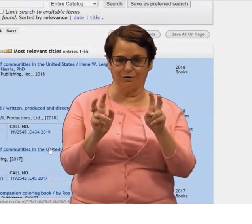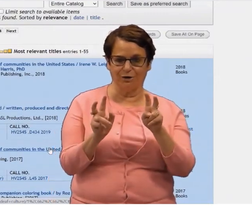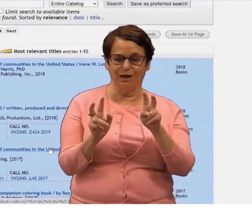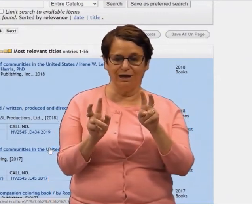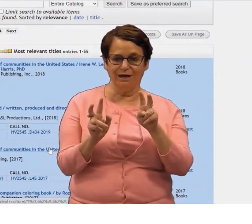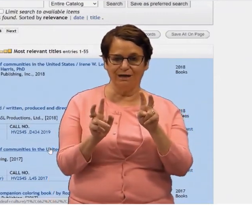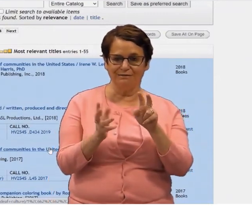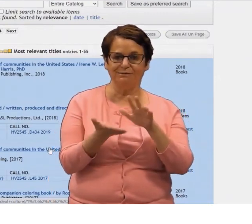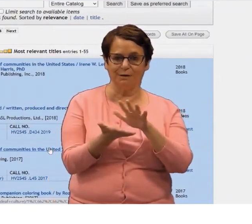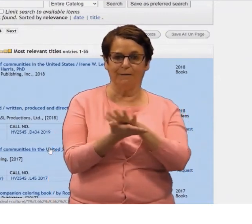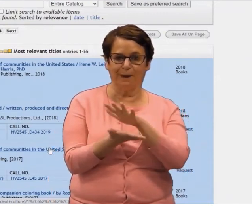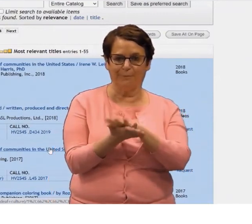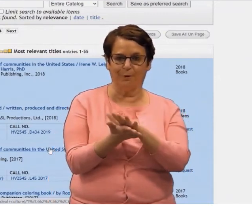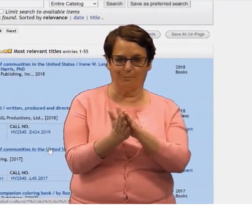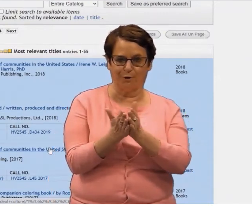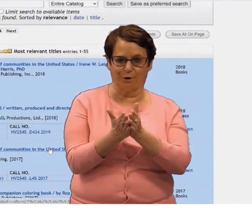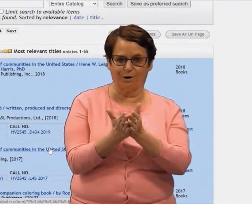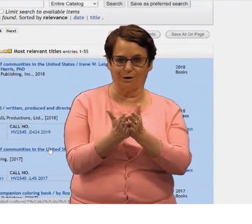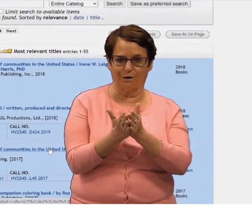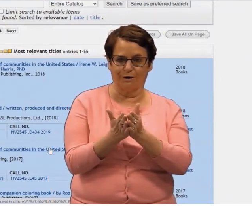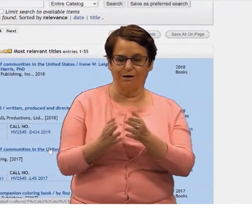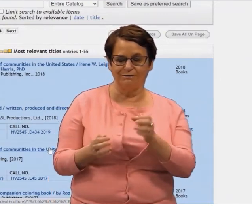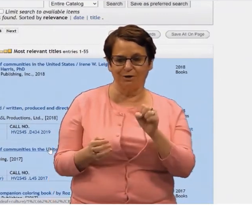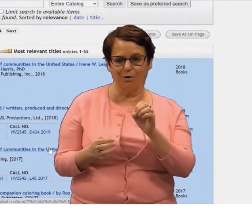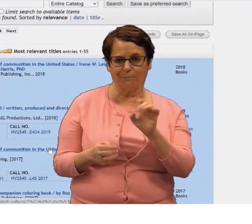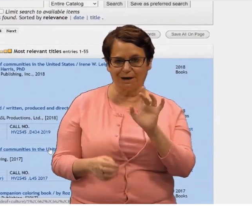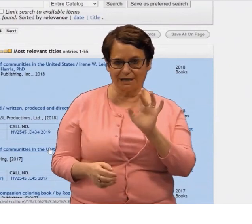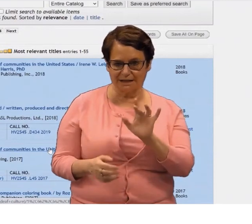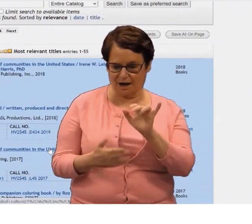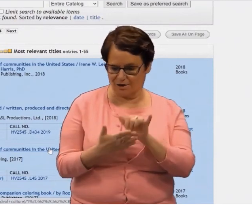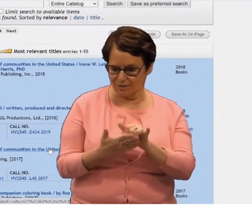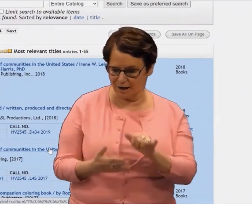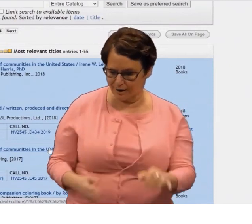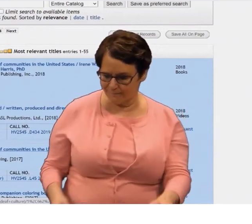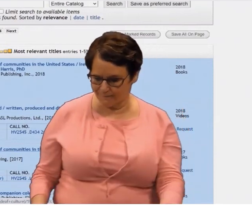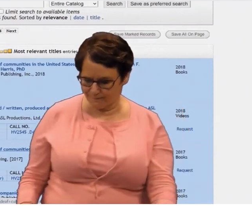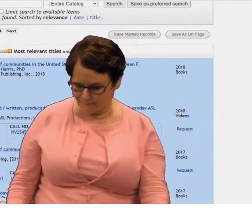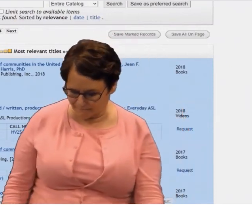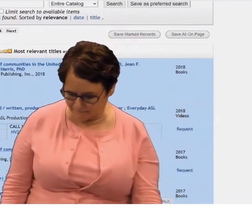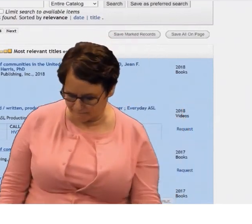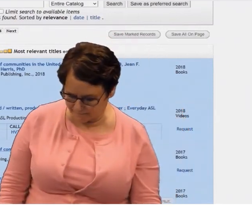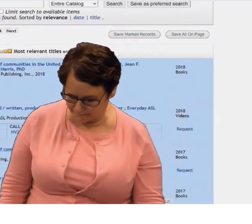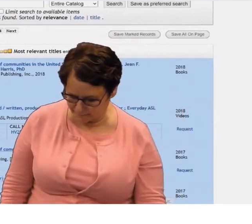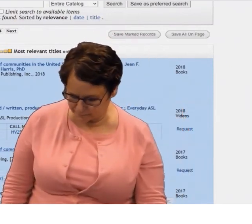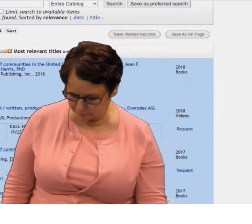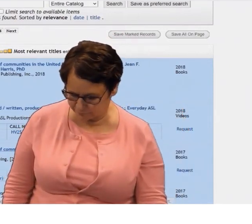It looks like the third title is a print book, so I will click on that.